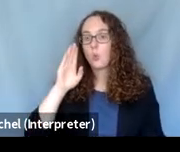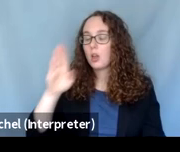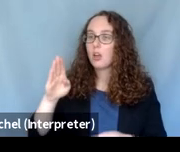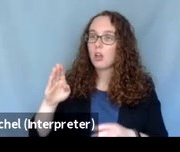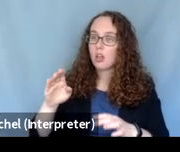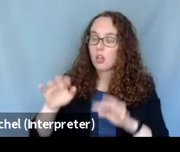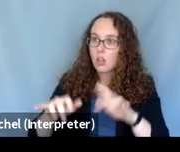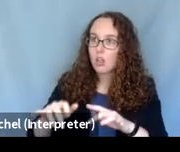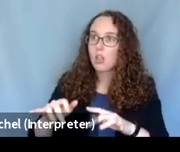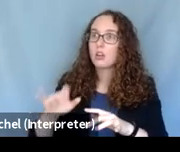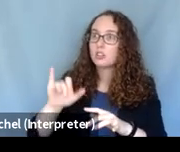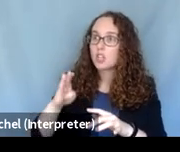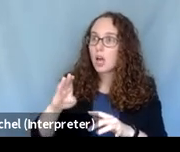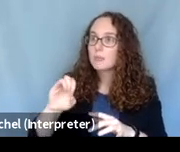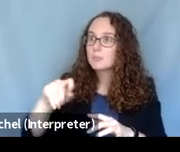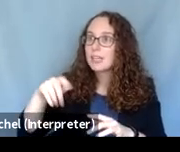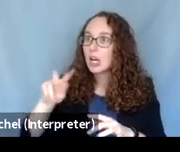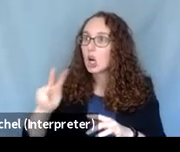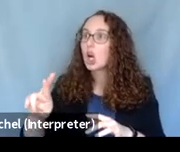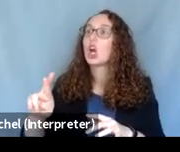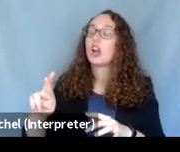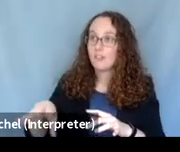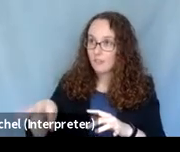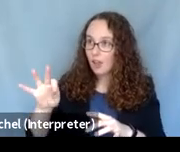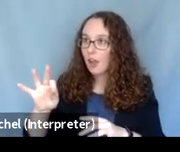You can also go to